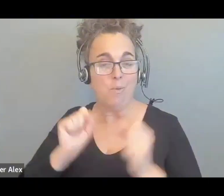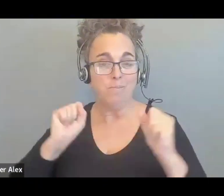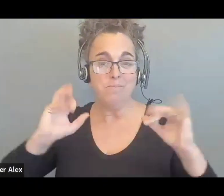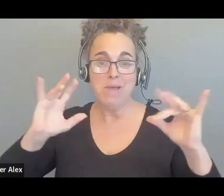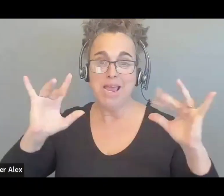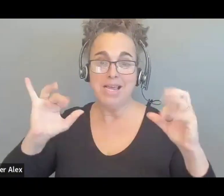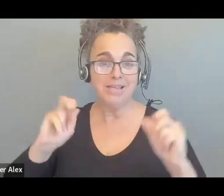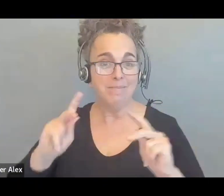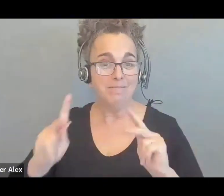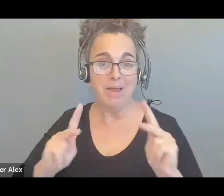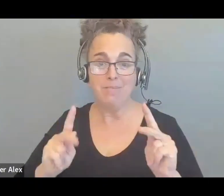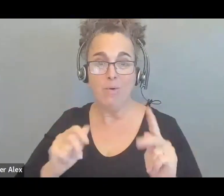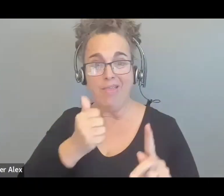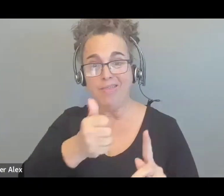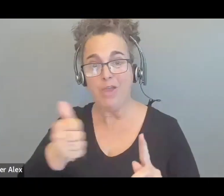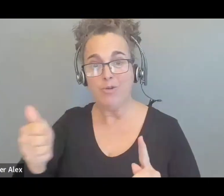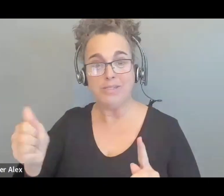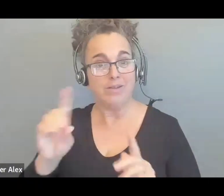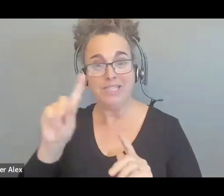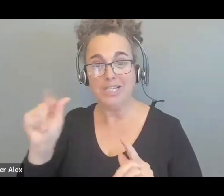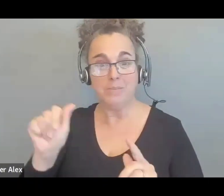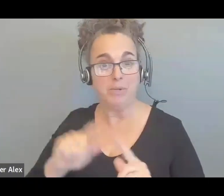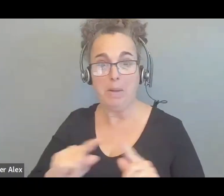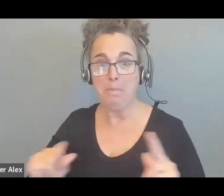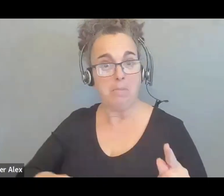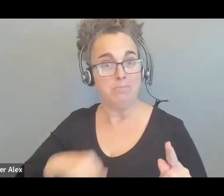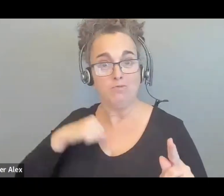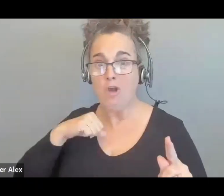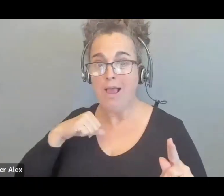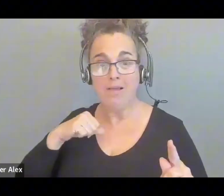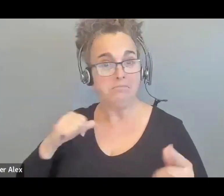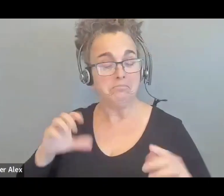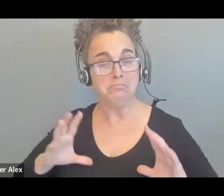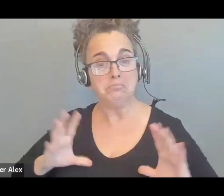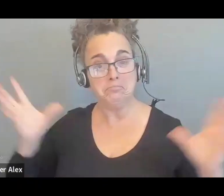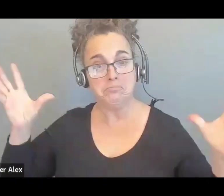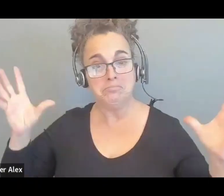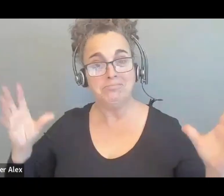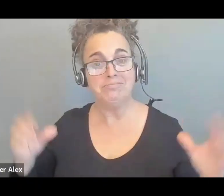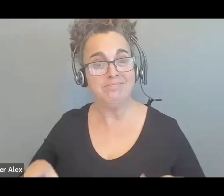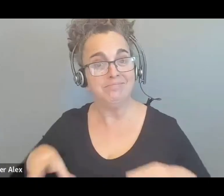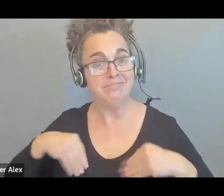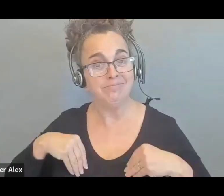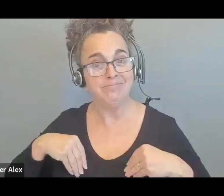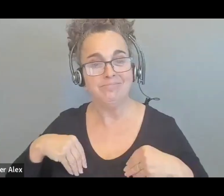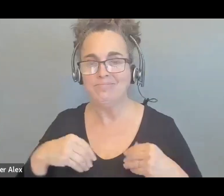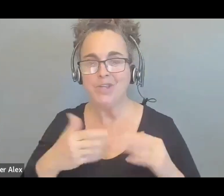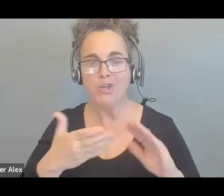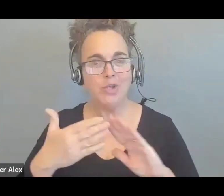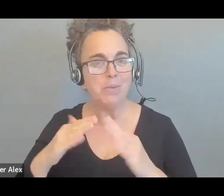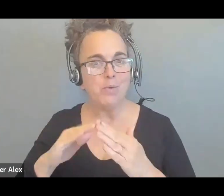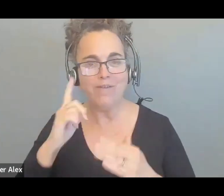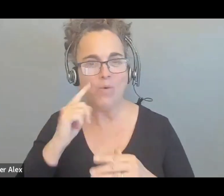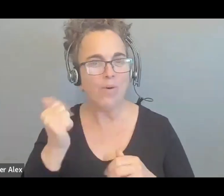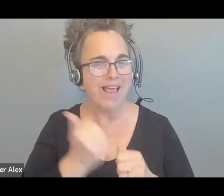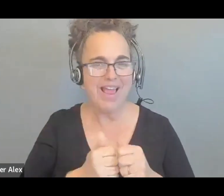as being disabled with pride and understanding that there is a community for every difference that could exist, right?